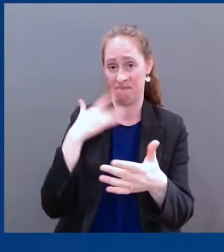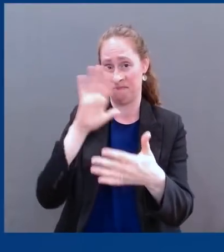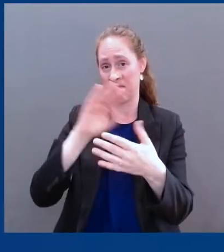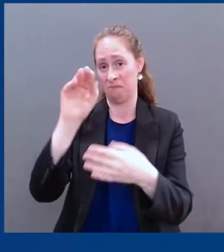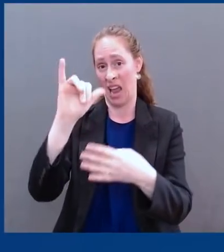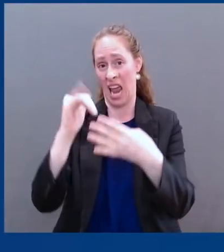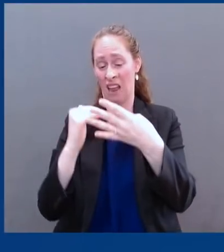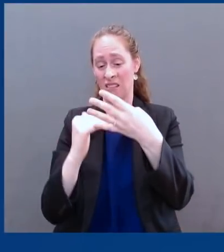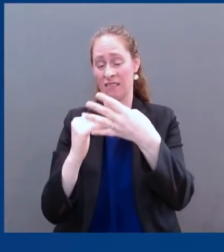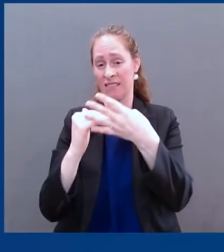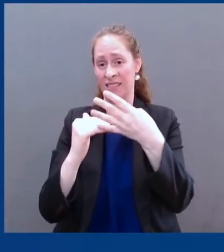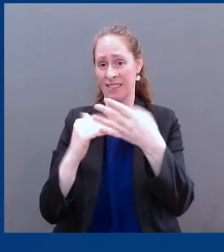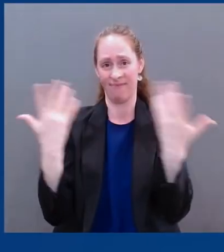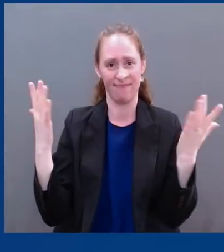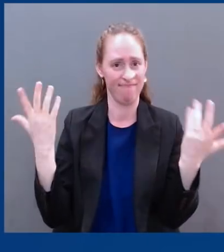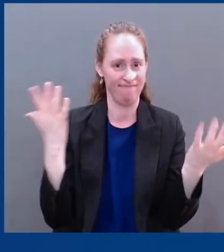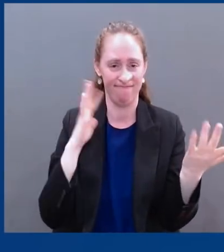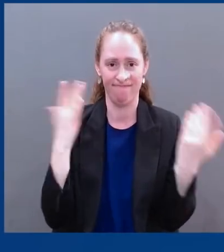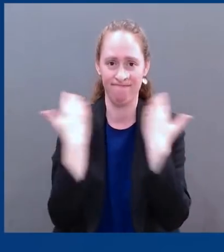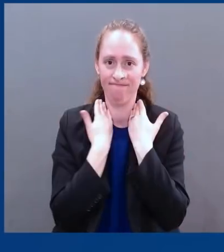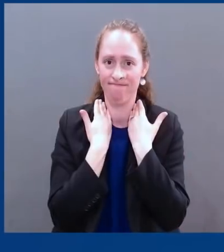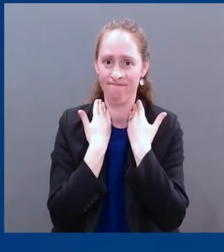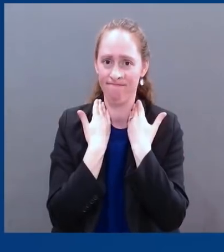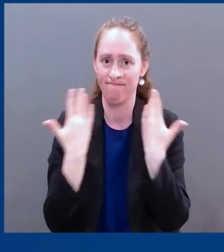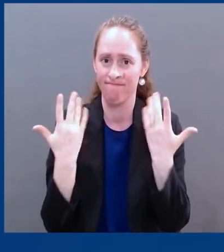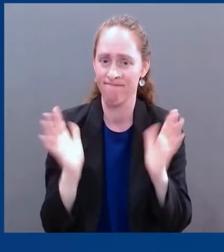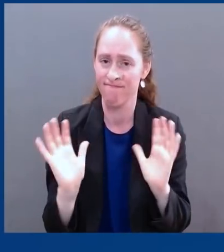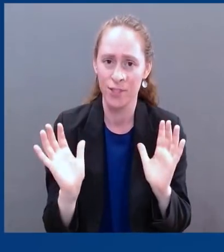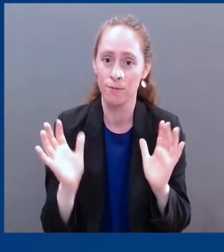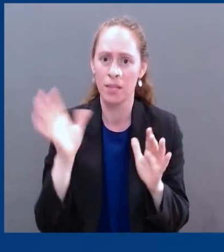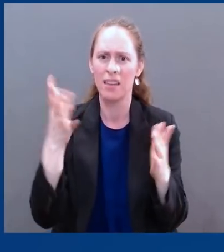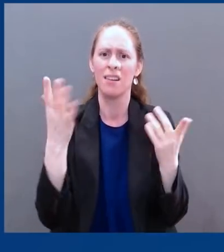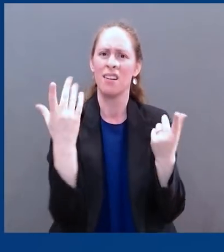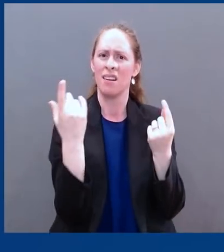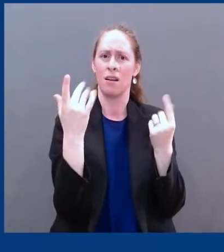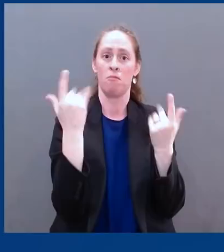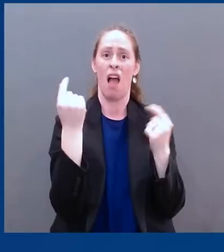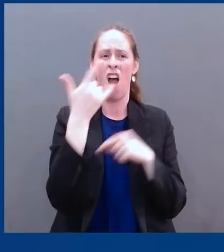or the resources to plan ahead and invest in future needs is that, on Monday,